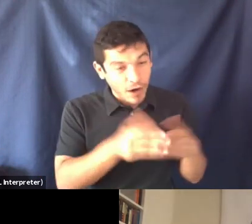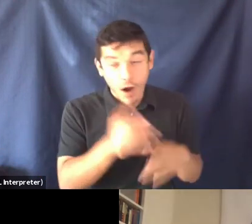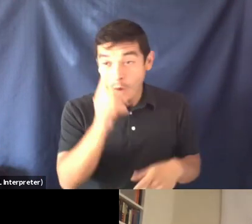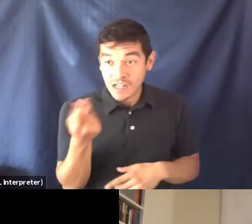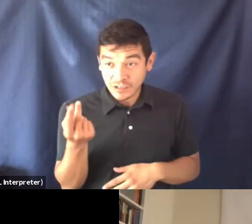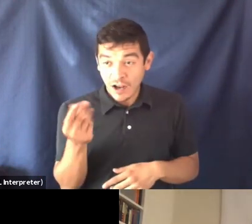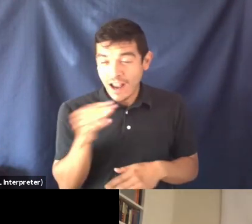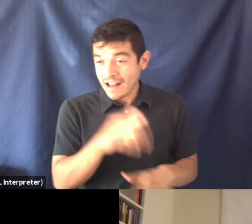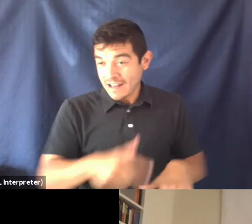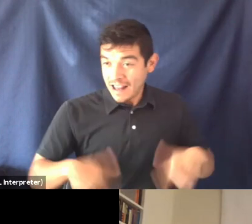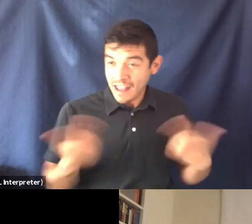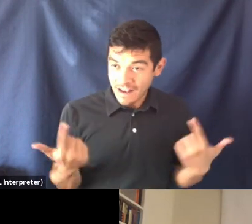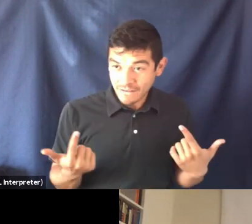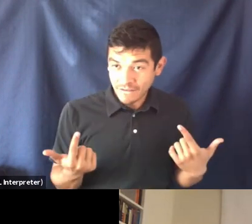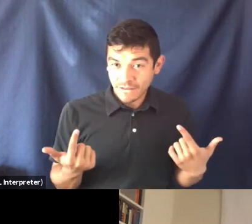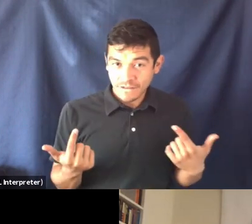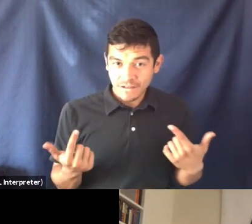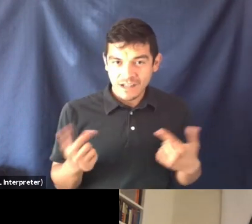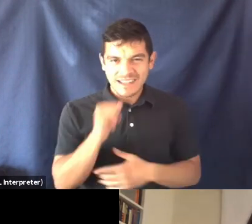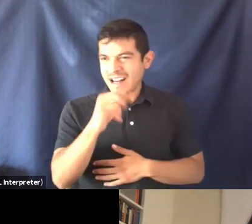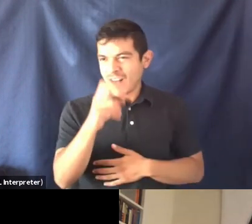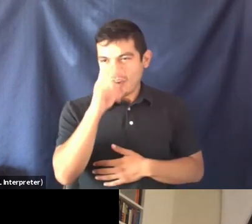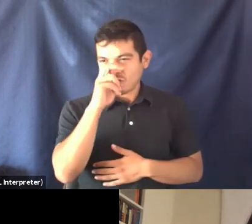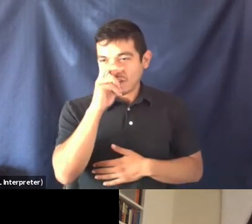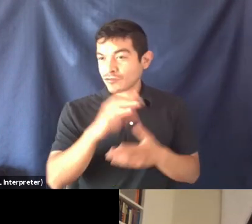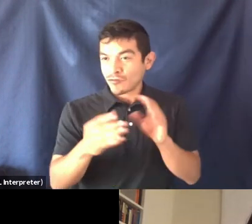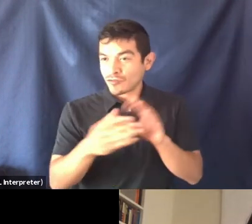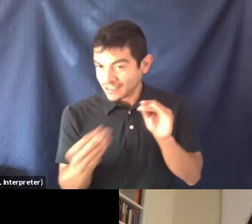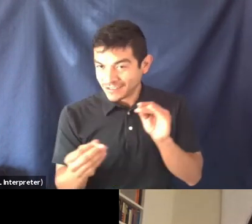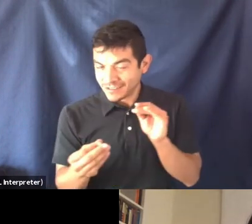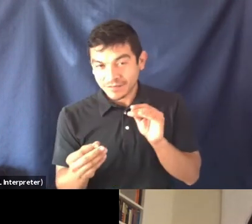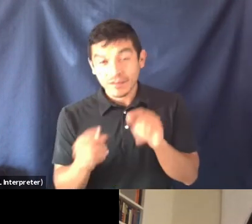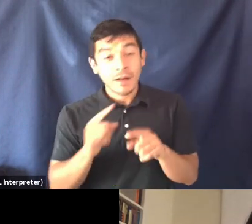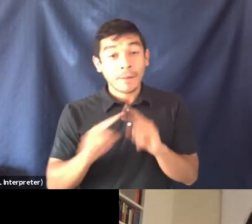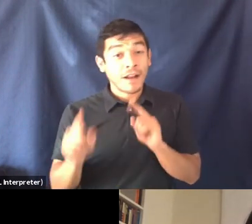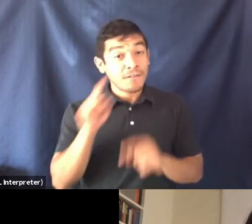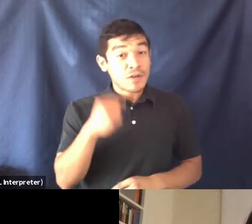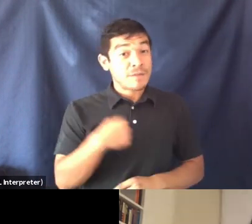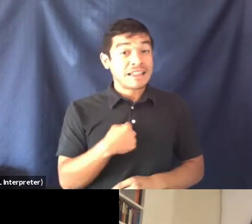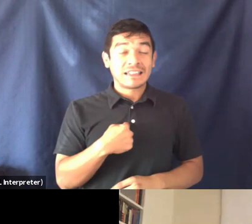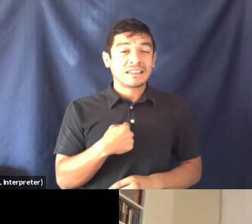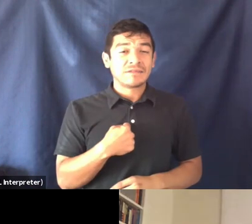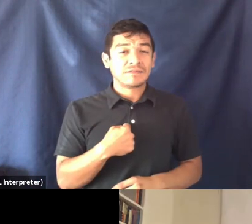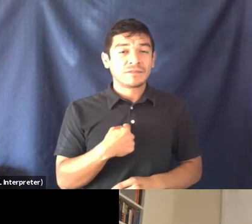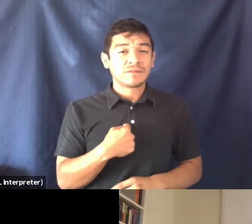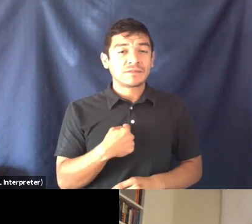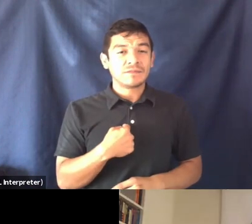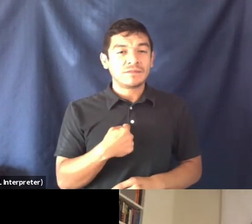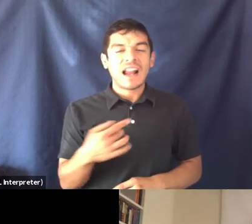It's not a strictly linear story. But for me it felt like I had made a lot of short films